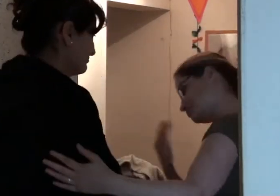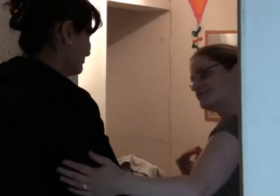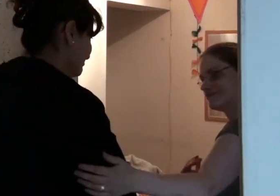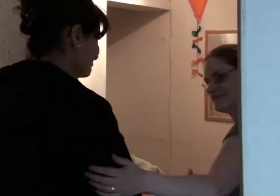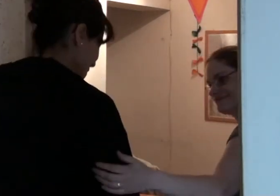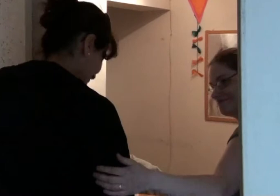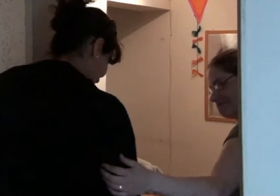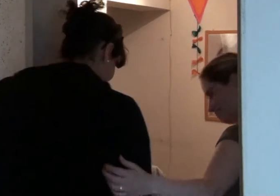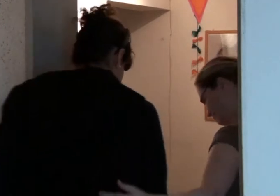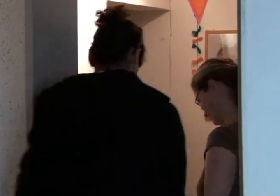Come in.